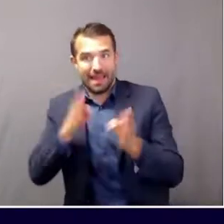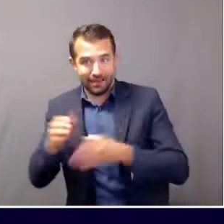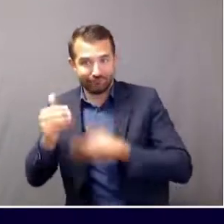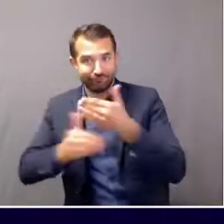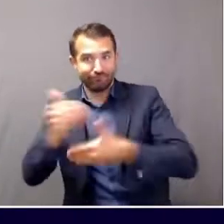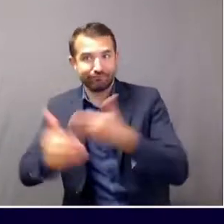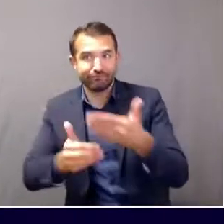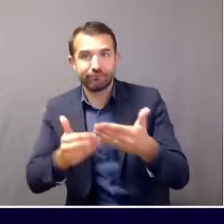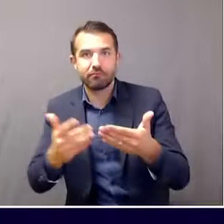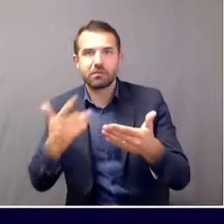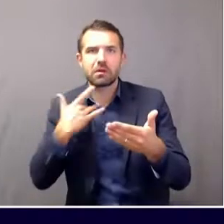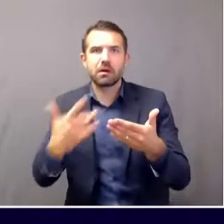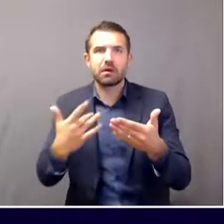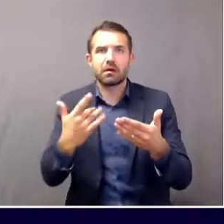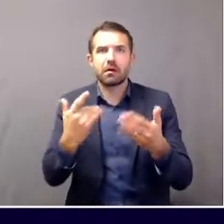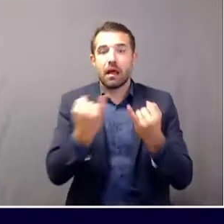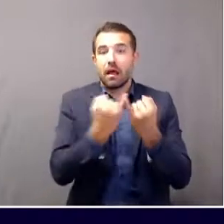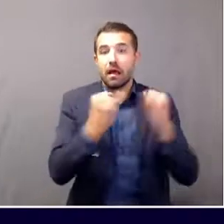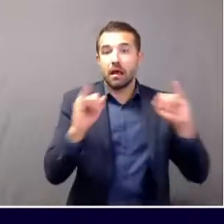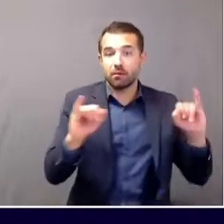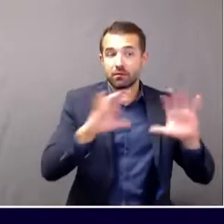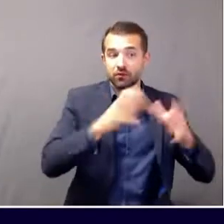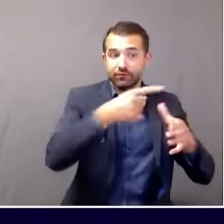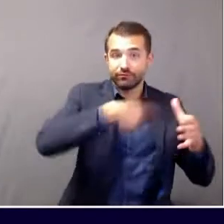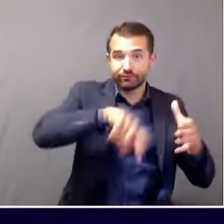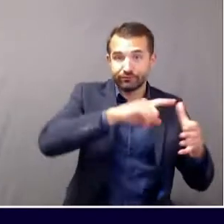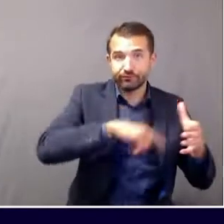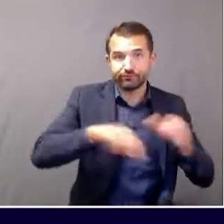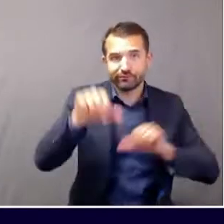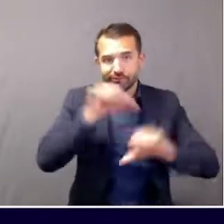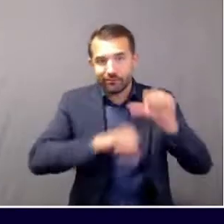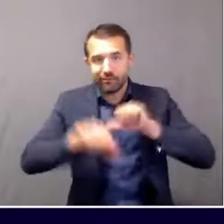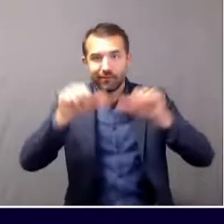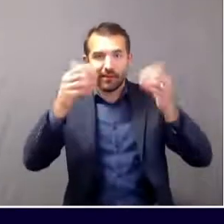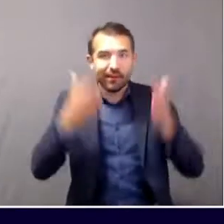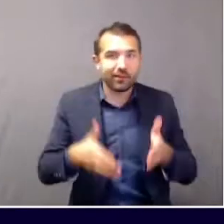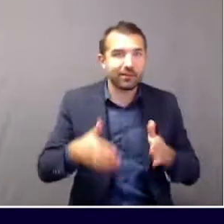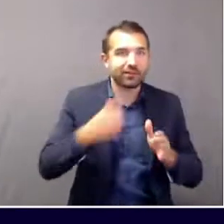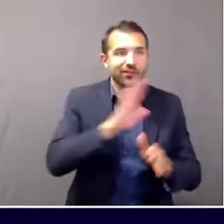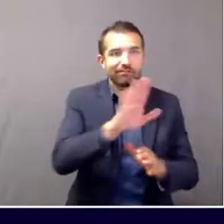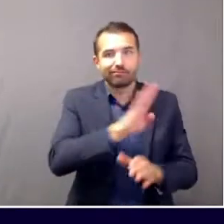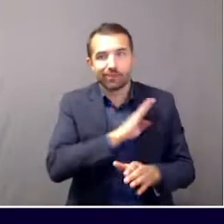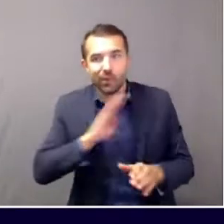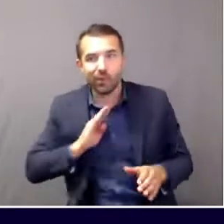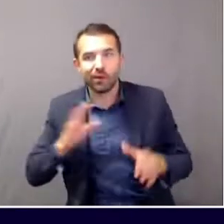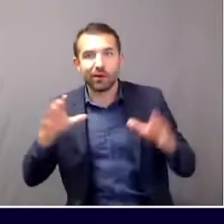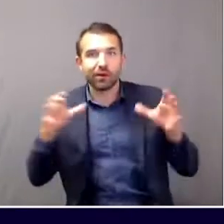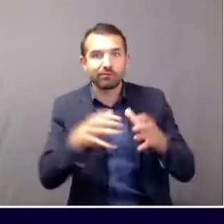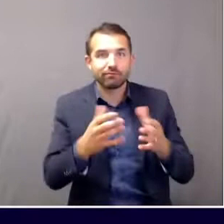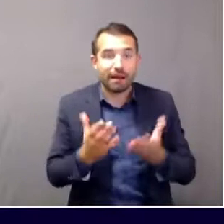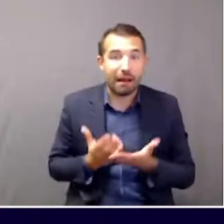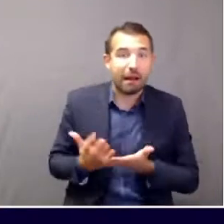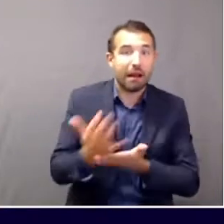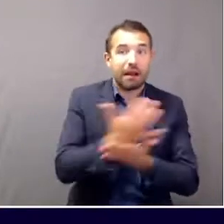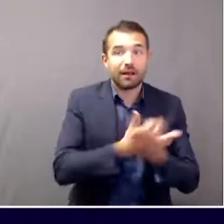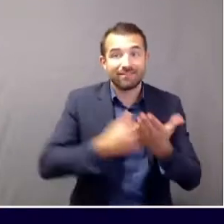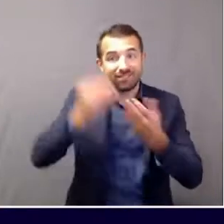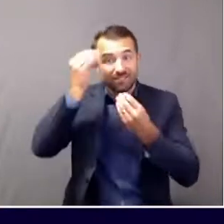they are the ones who have access to those data on a